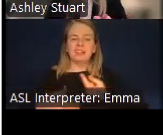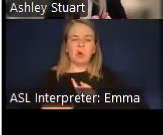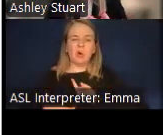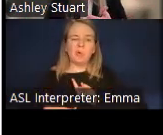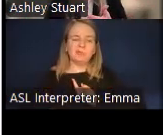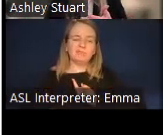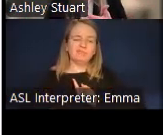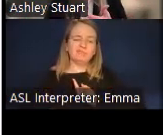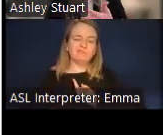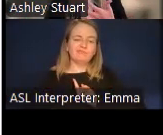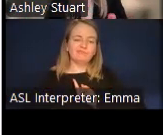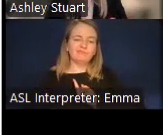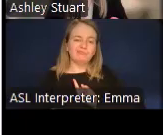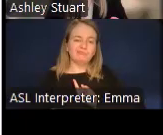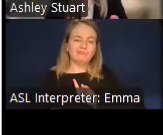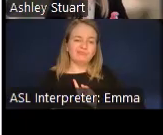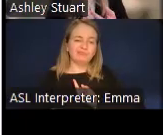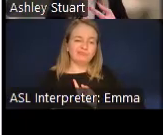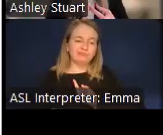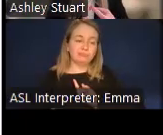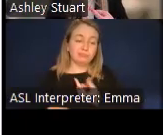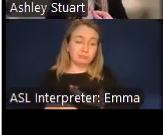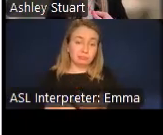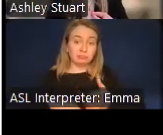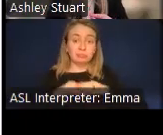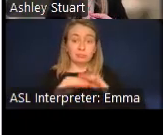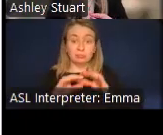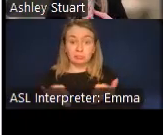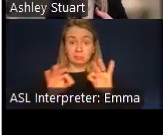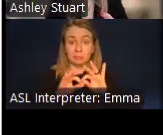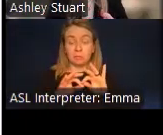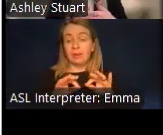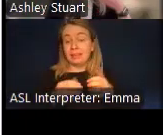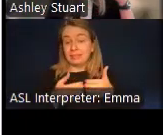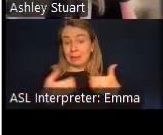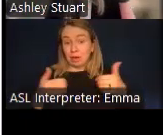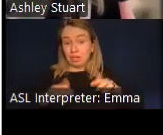And then, more importantly, the separation anxiety not only kind